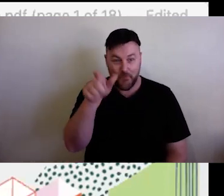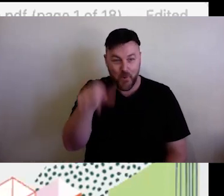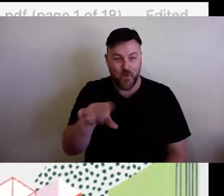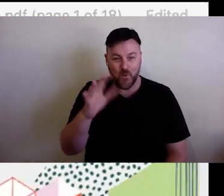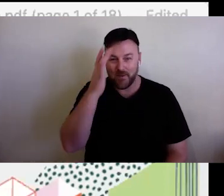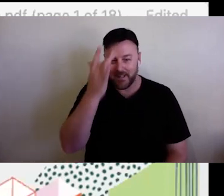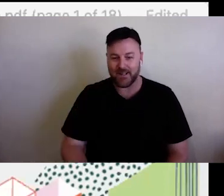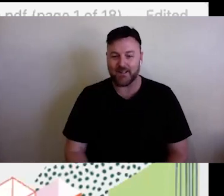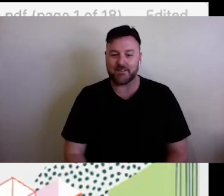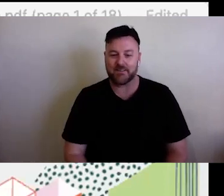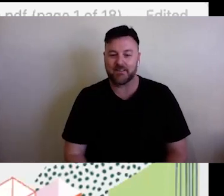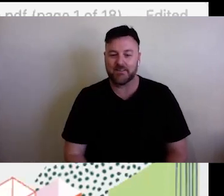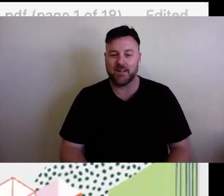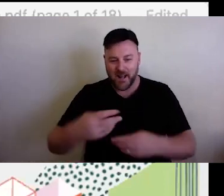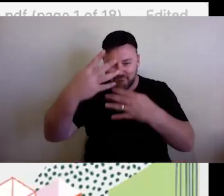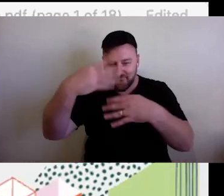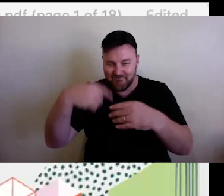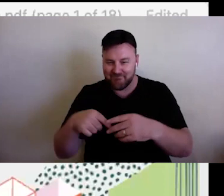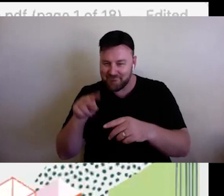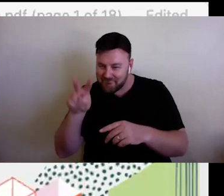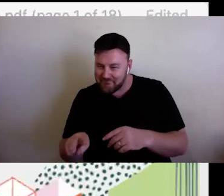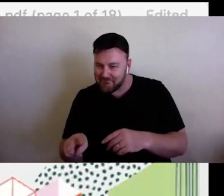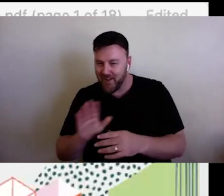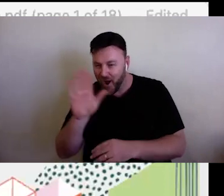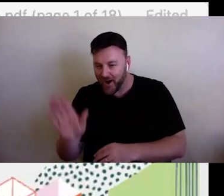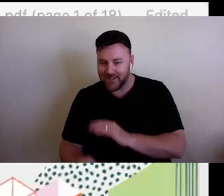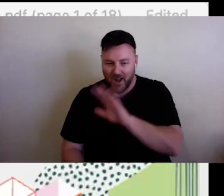Rachel. Great to see those acknowledgments coming through and